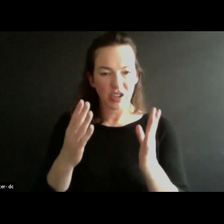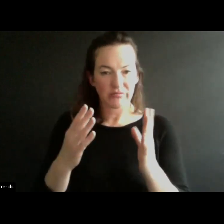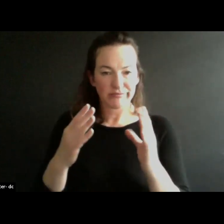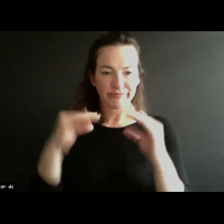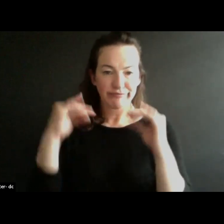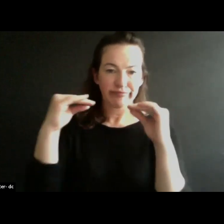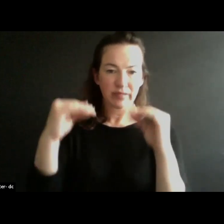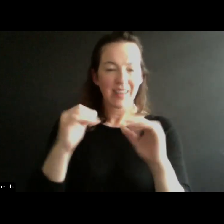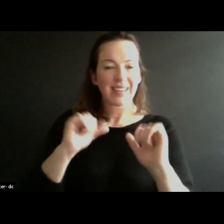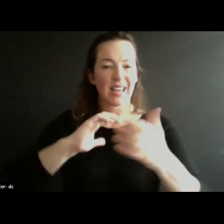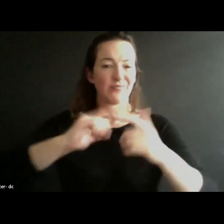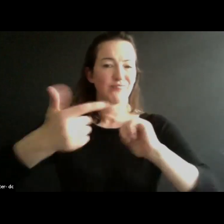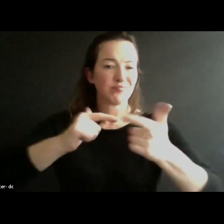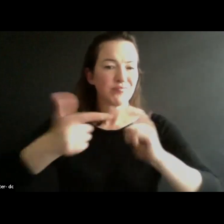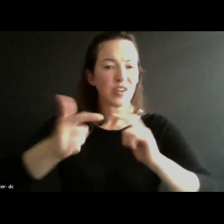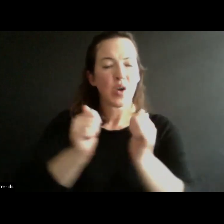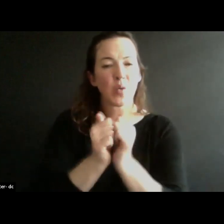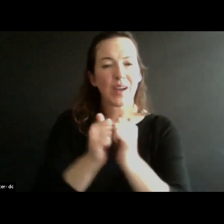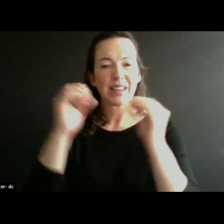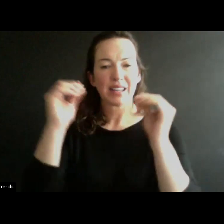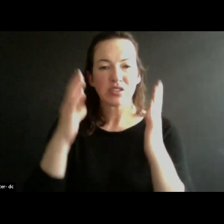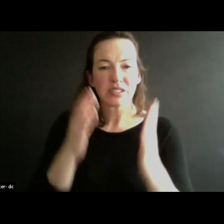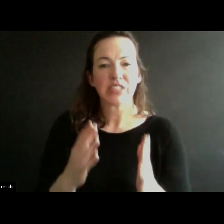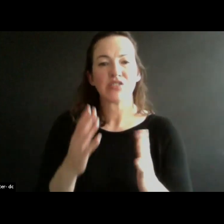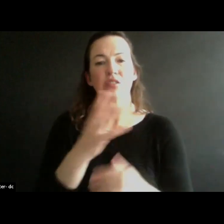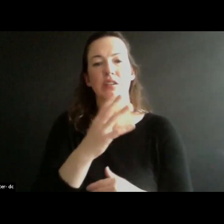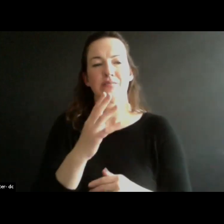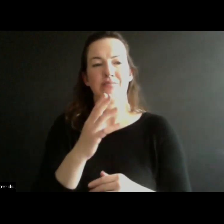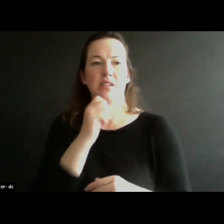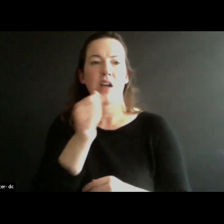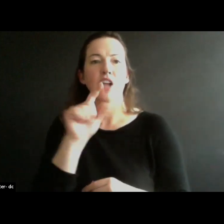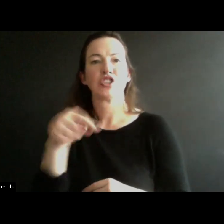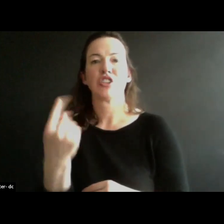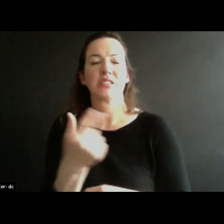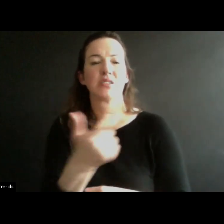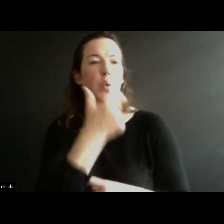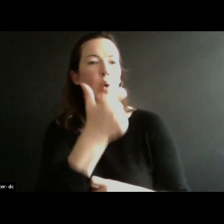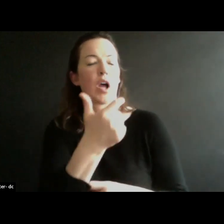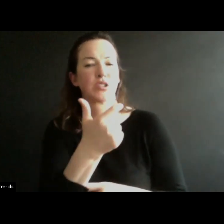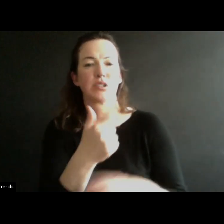communicate within instructor. And in that versus just having an ongoing bank of classes